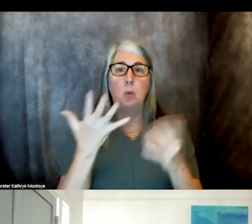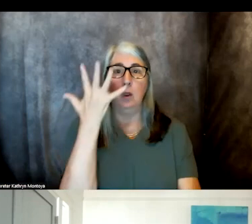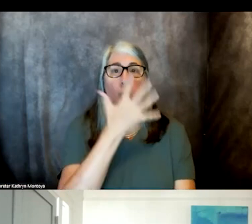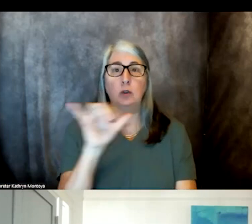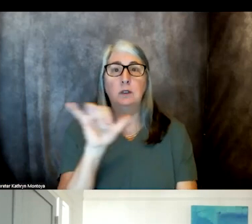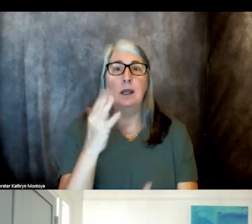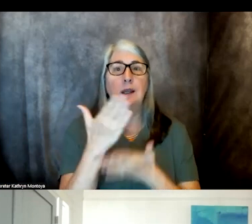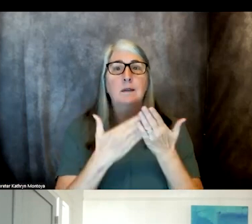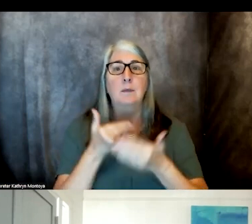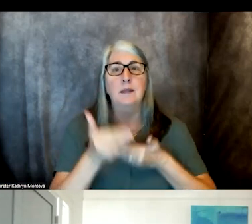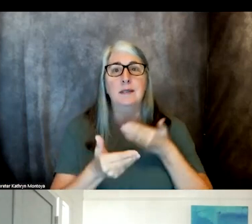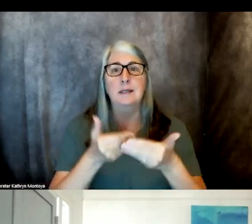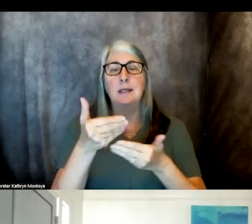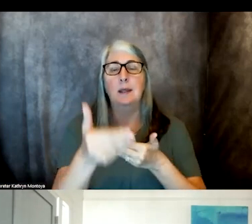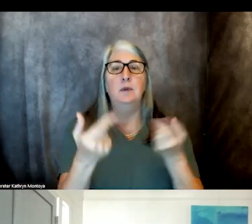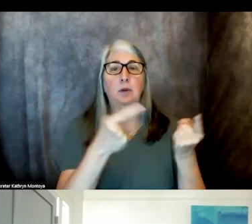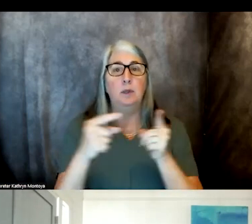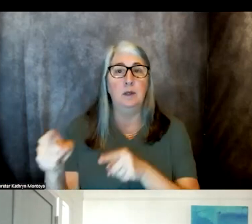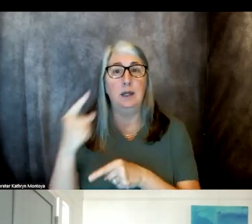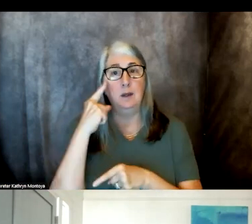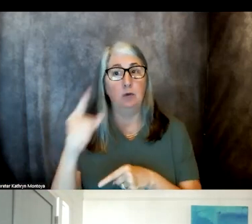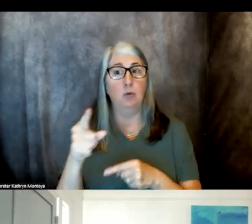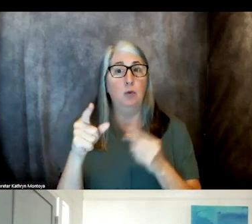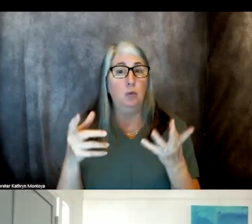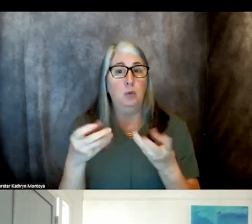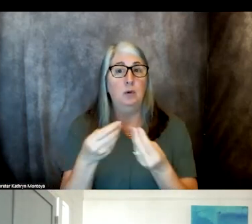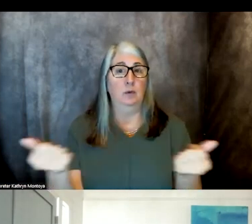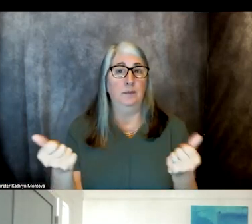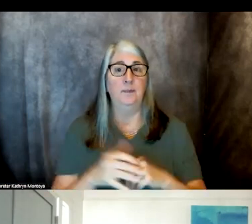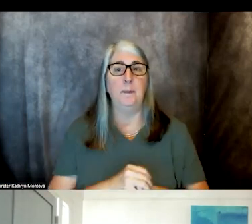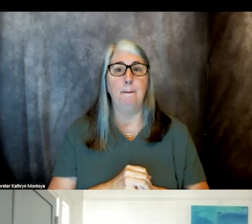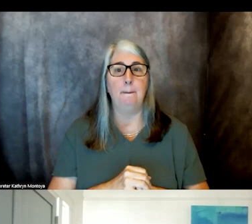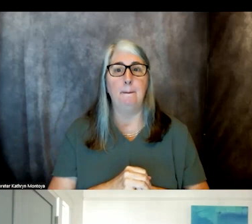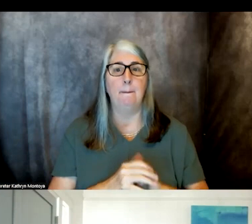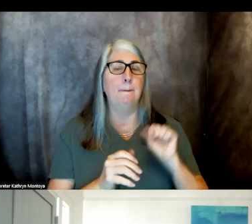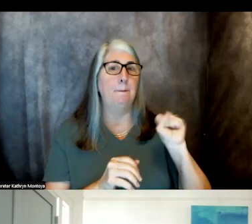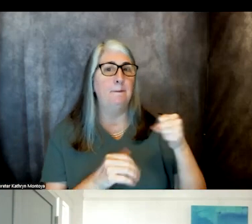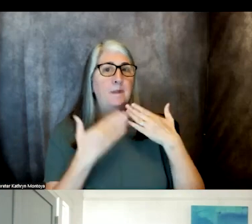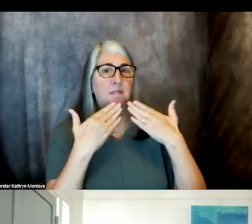STEPS THAT ARE BEING TAKEN TO COUNTER THEM. >> THANK YOU. THANK YOU. I WILL